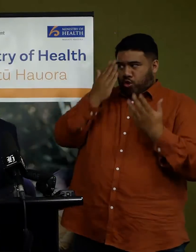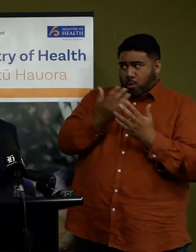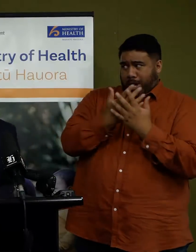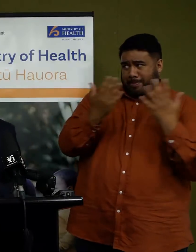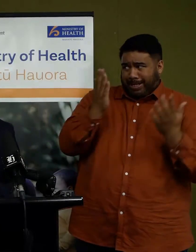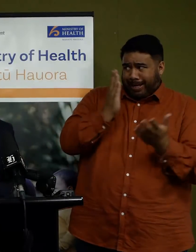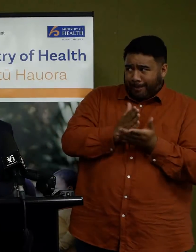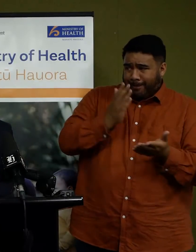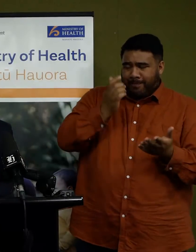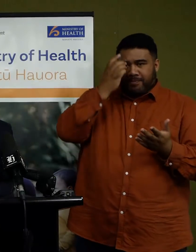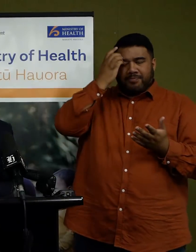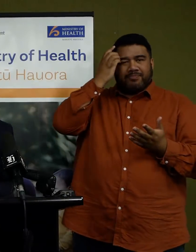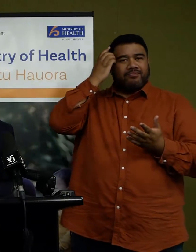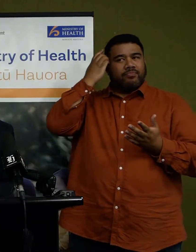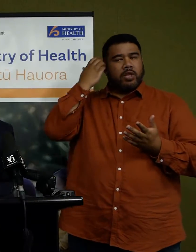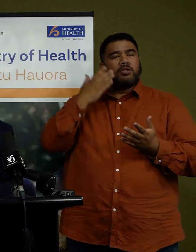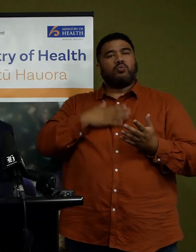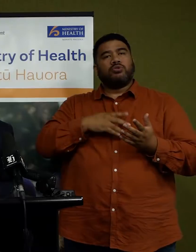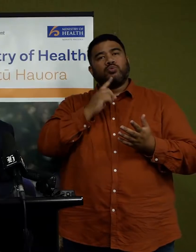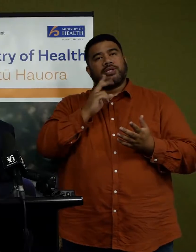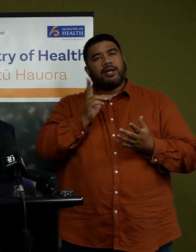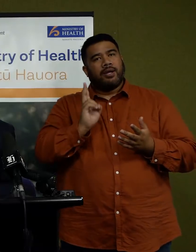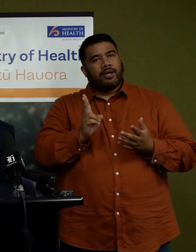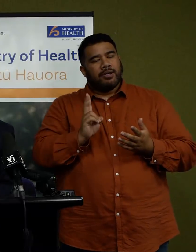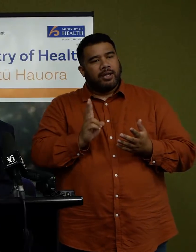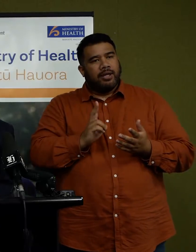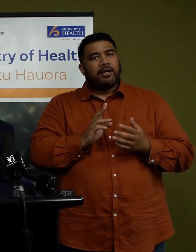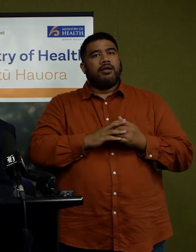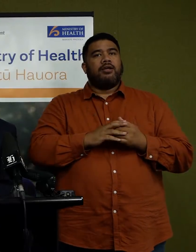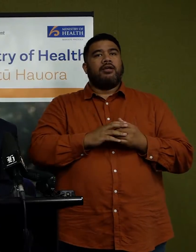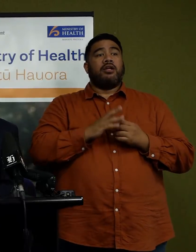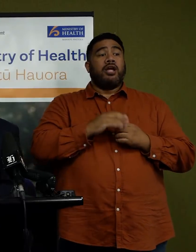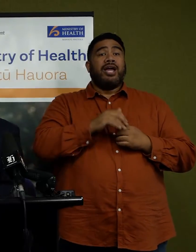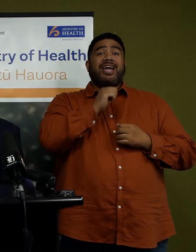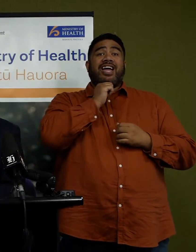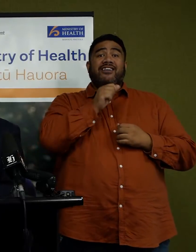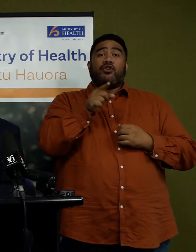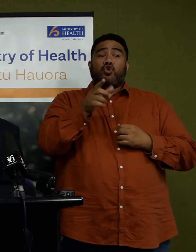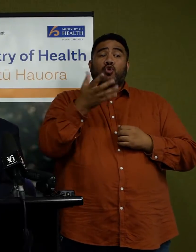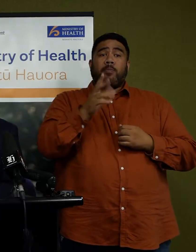So just to reiterate, close contact is within a meter for more than 15 minutes.